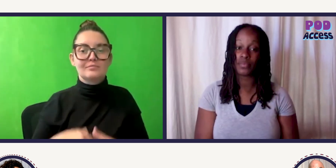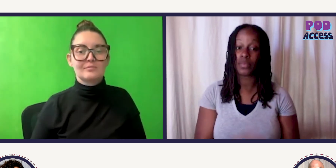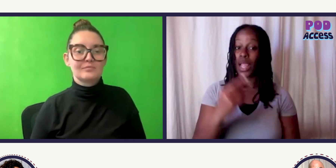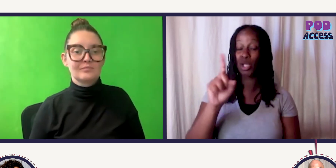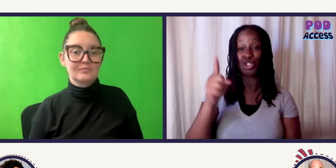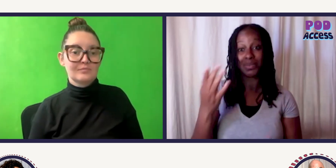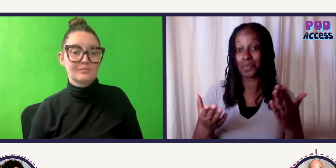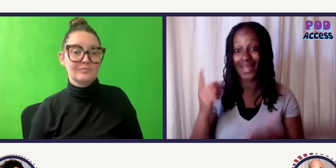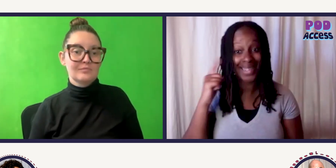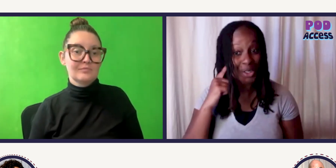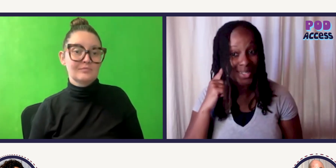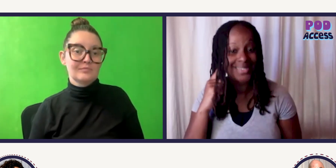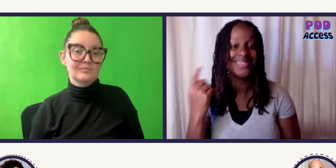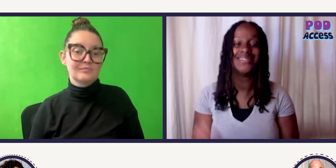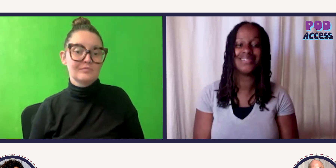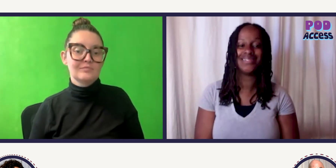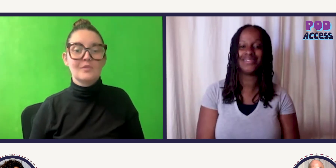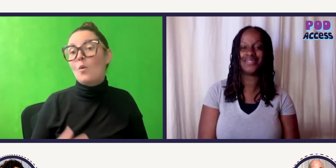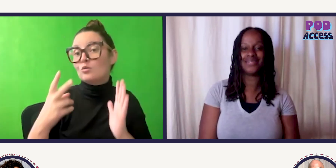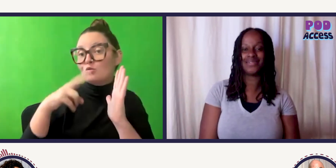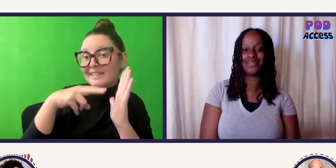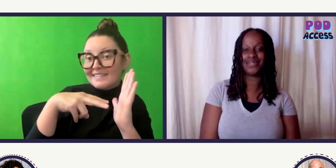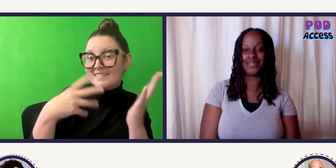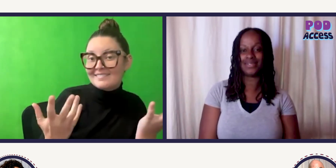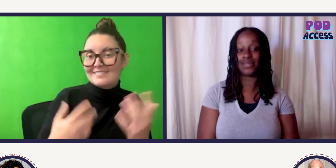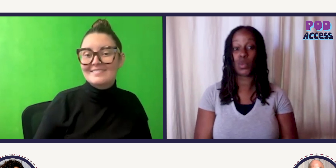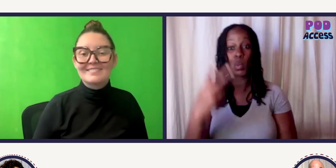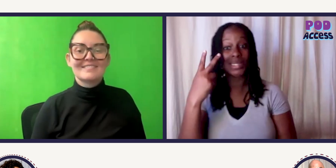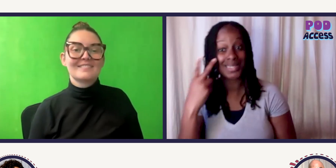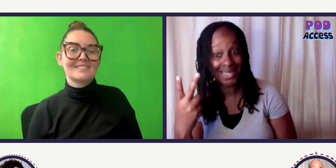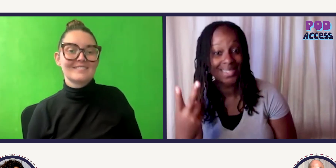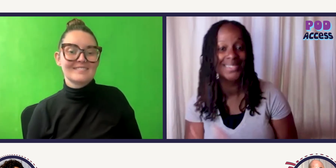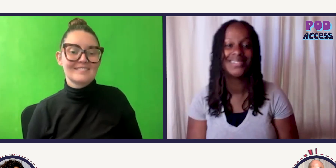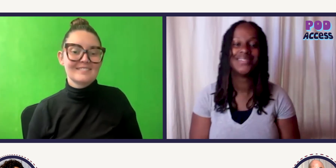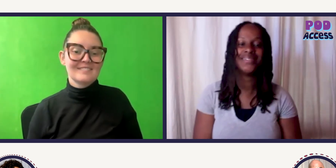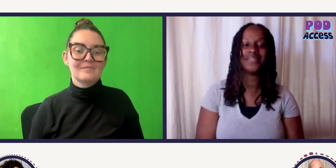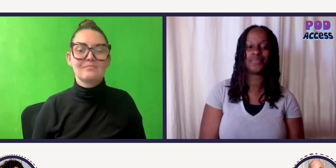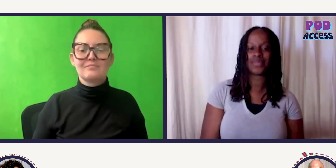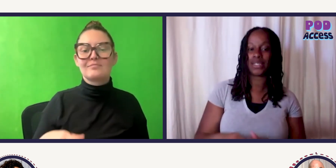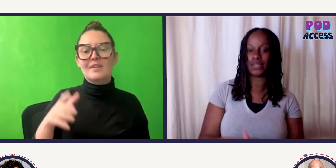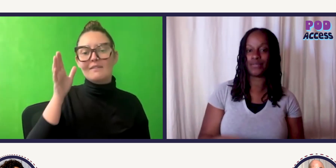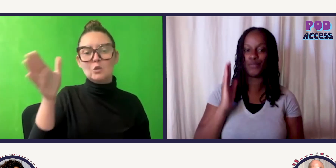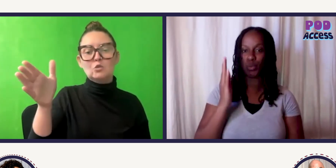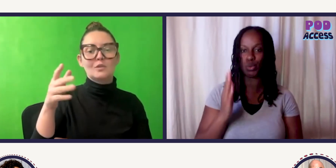And you might just hear it, read it, THOMAS: or see it in a future episode of the podcast